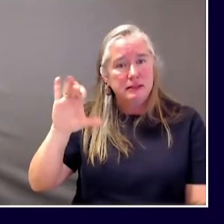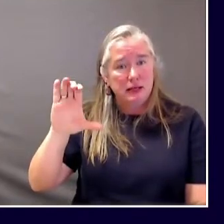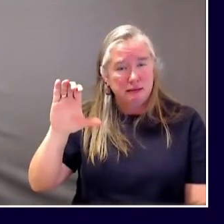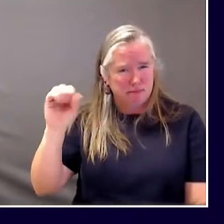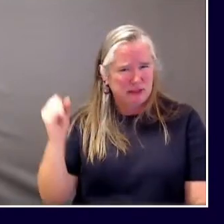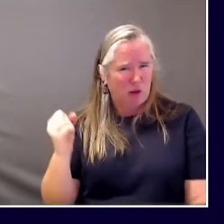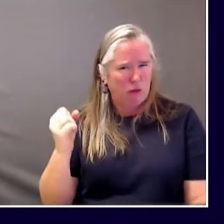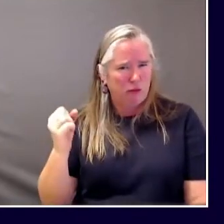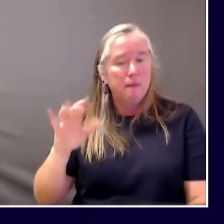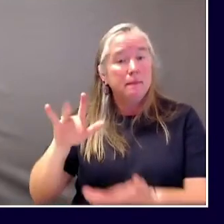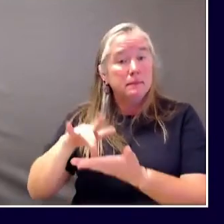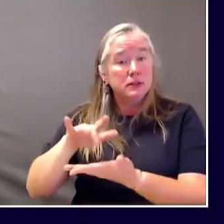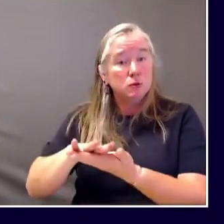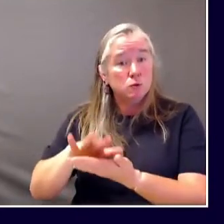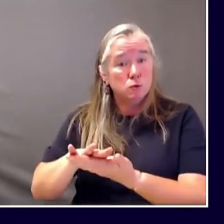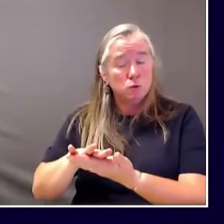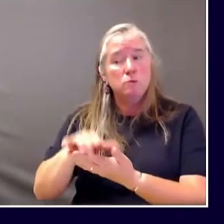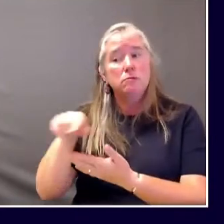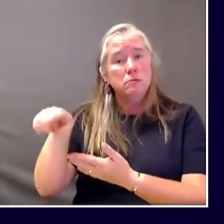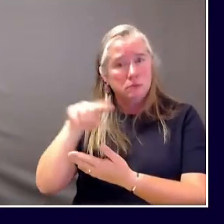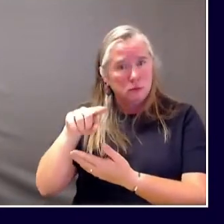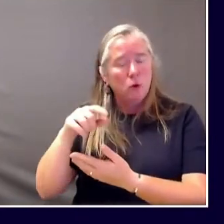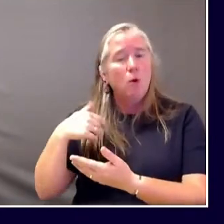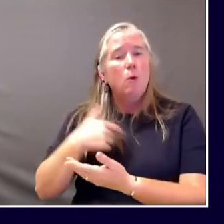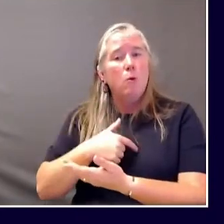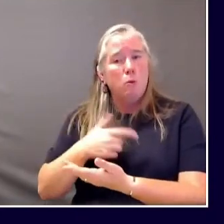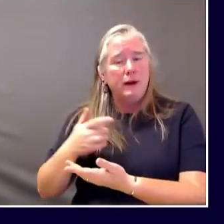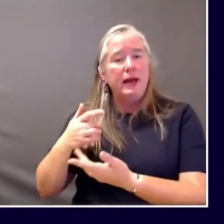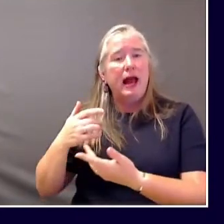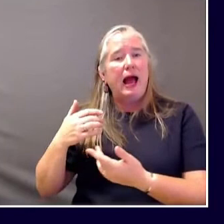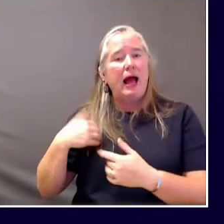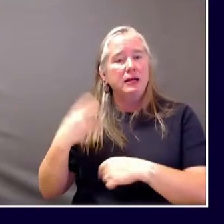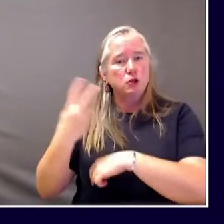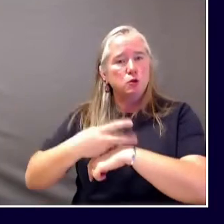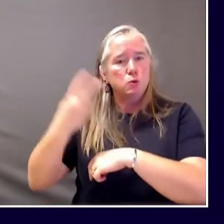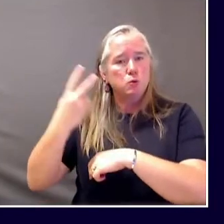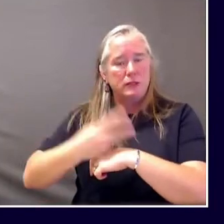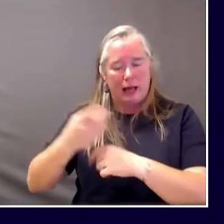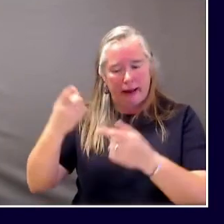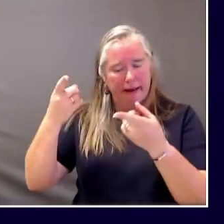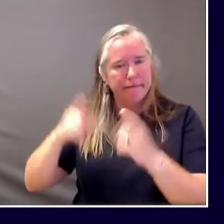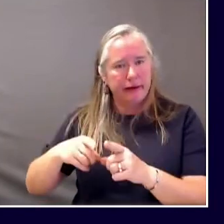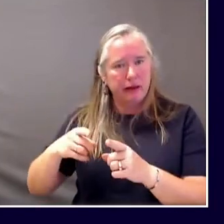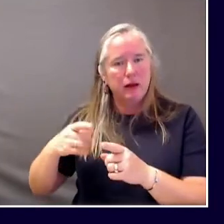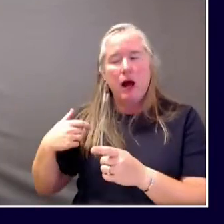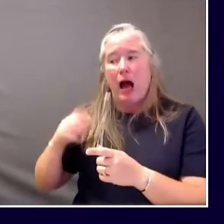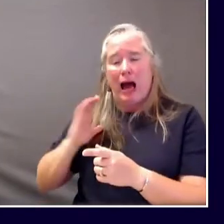resources to collect samples to